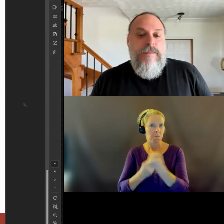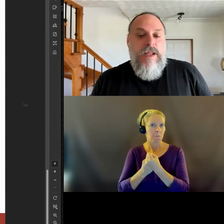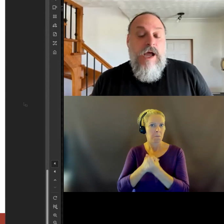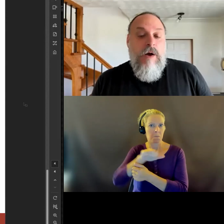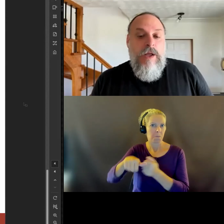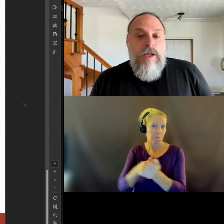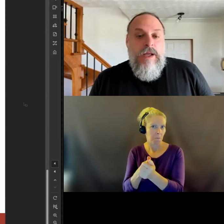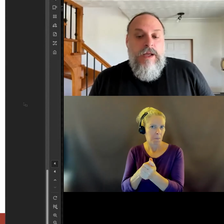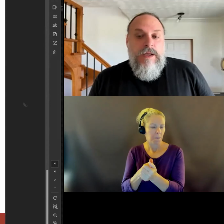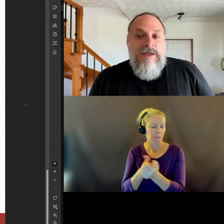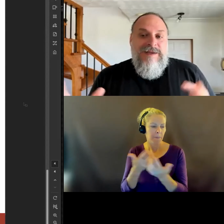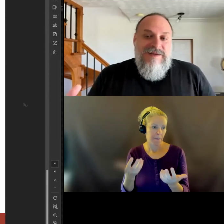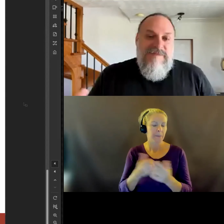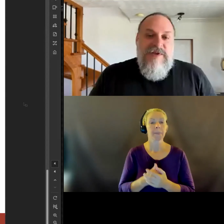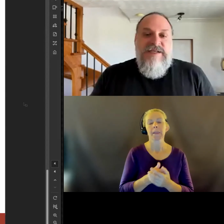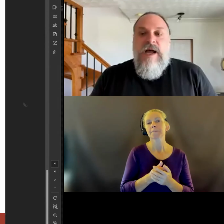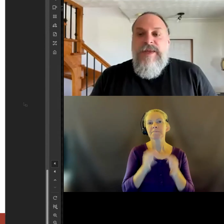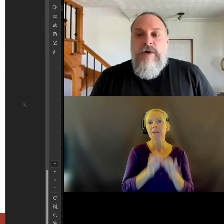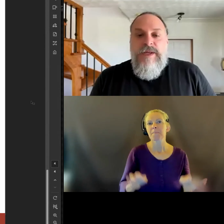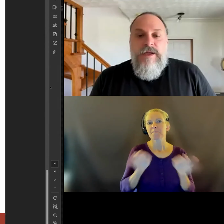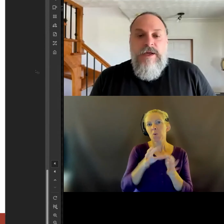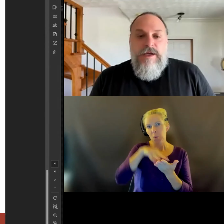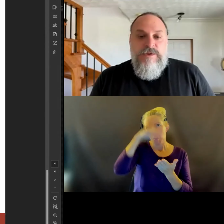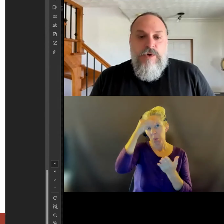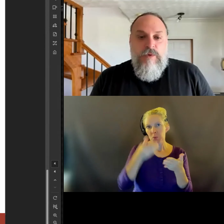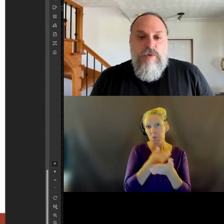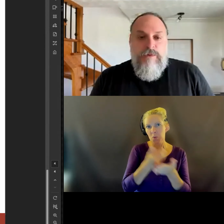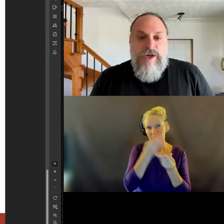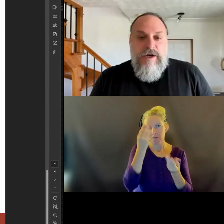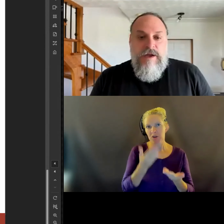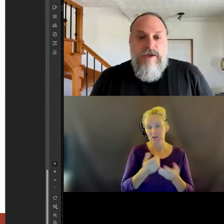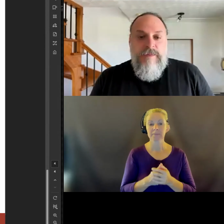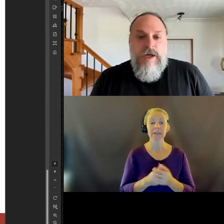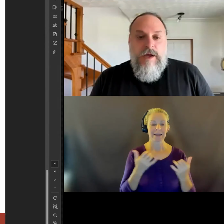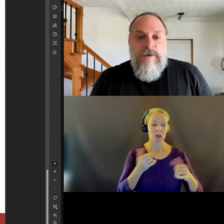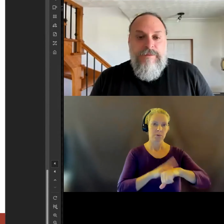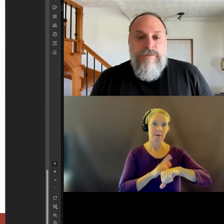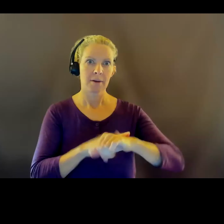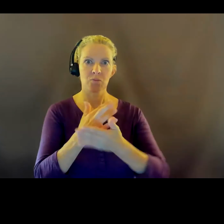I'm going to stop because we are running out of time.